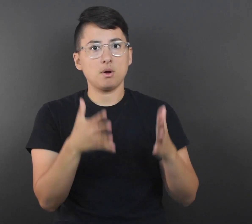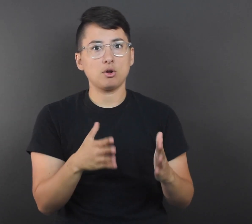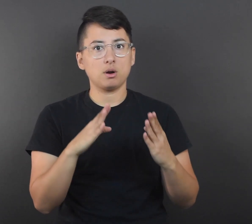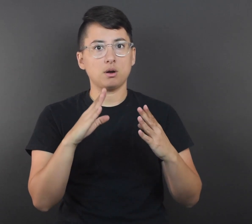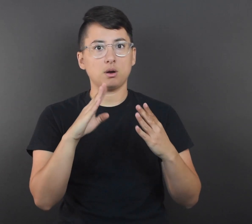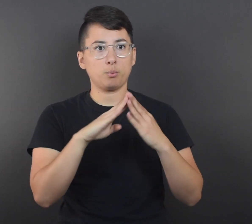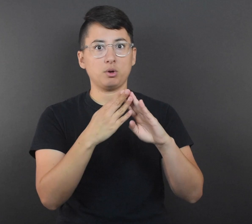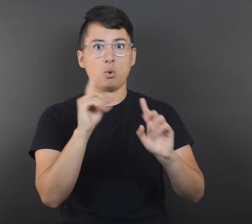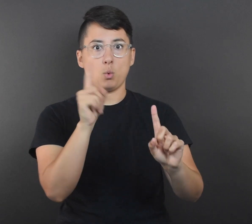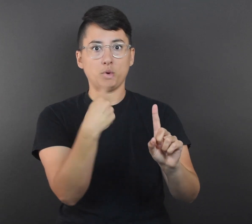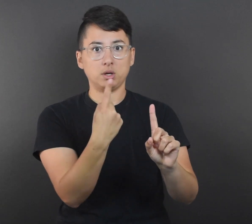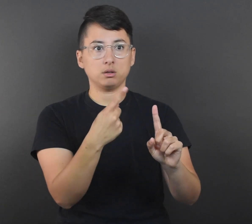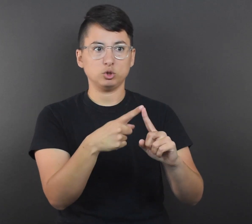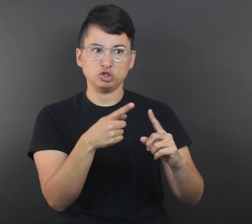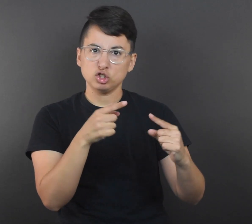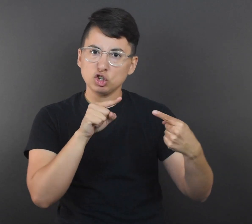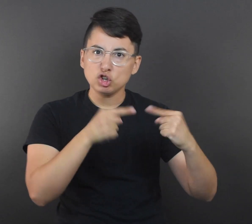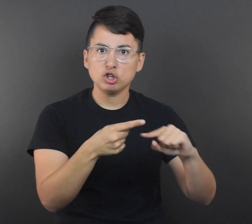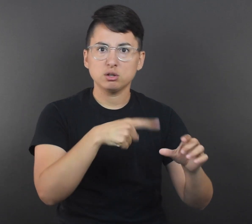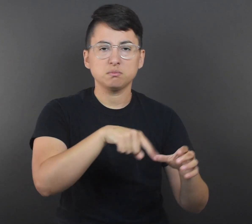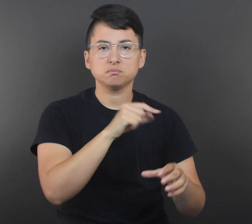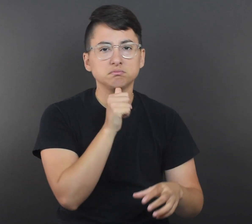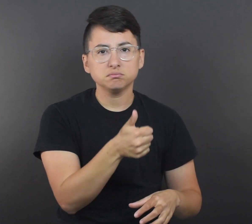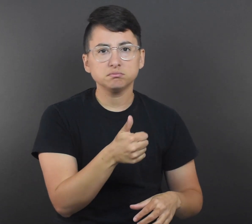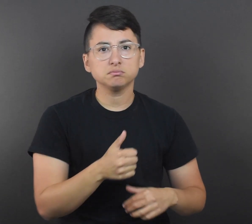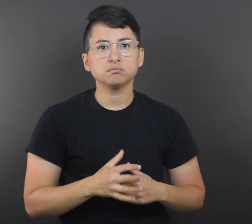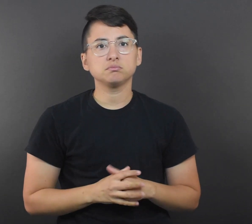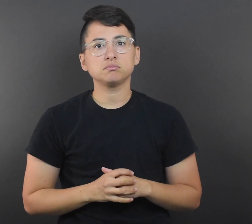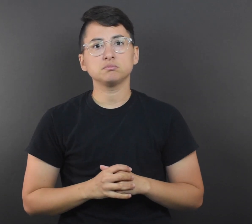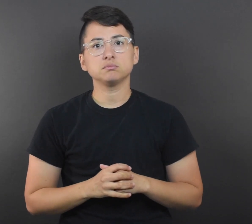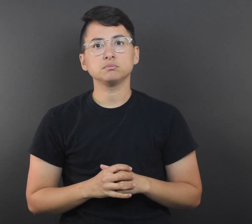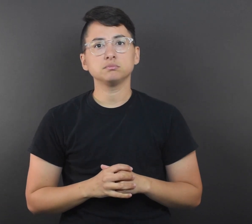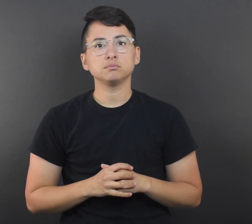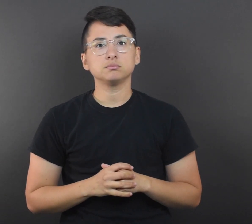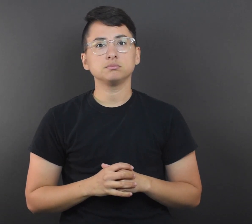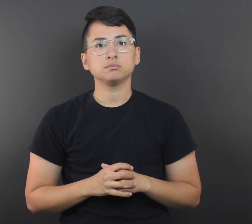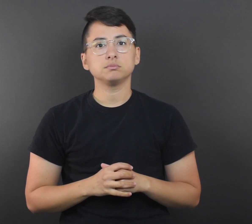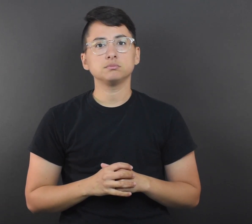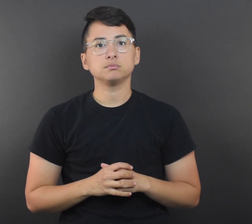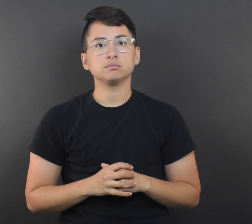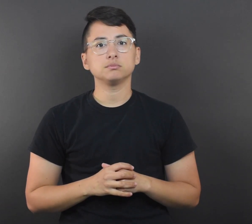She hopes that community members will believe that “this vaccine will save your life.”